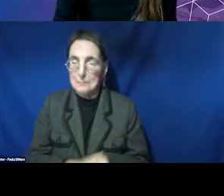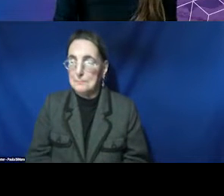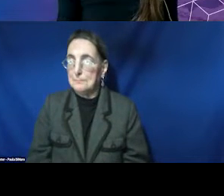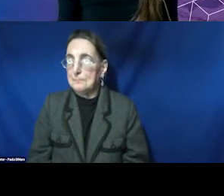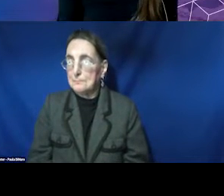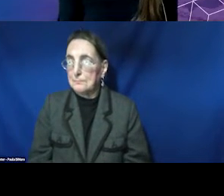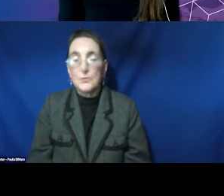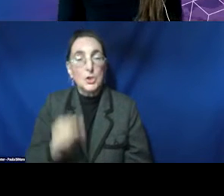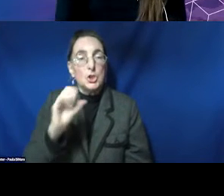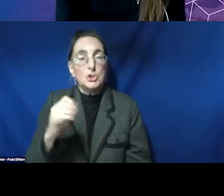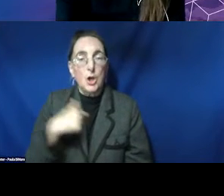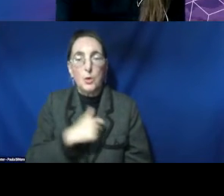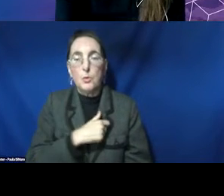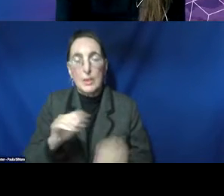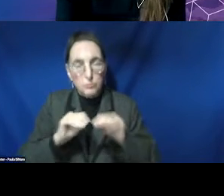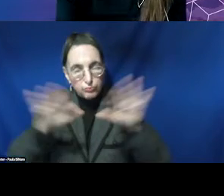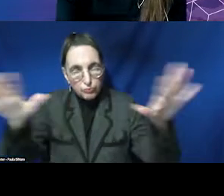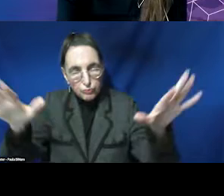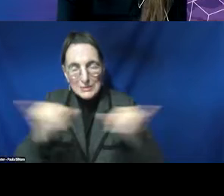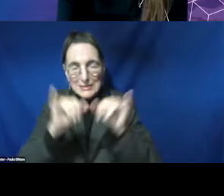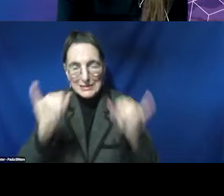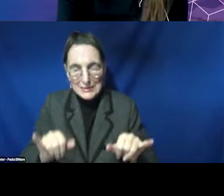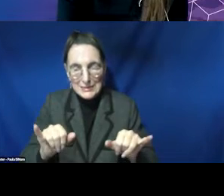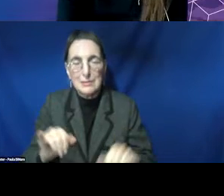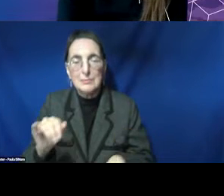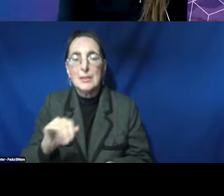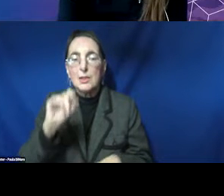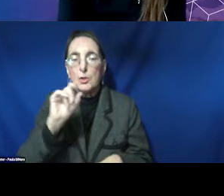So we rolled this system out in Research.gov over a series of years.